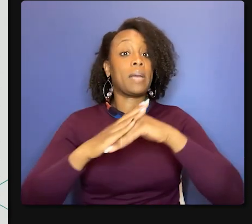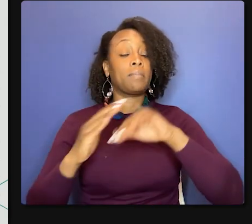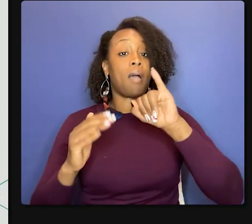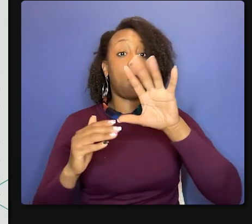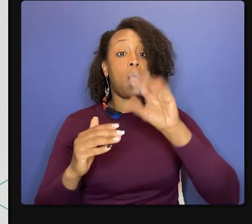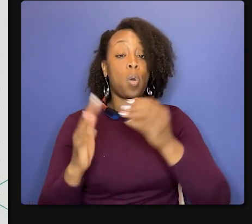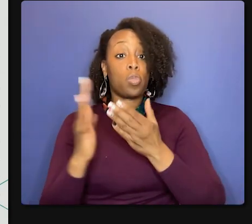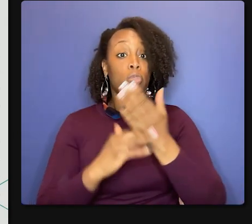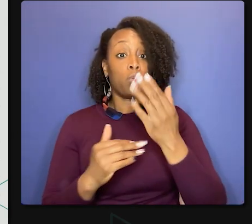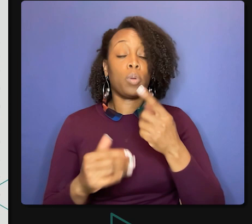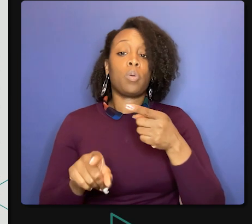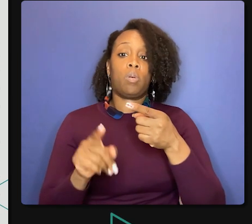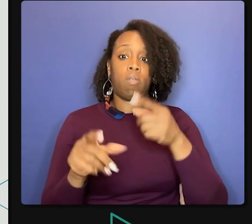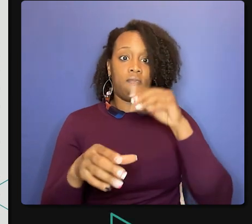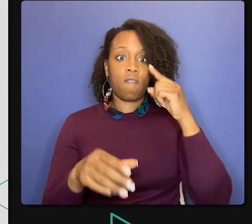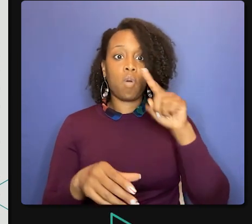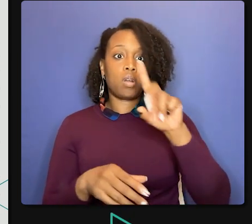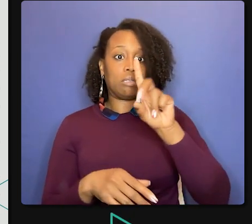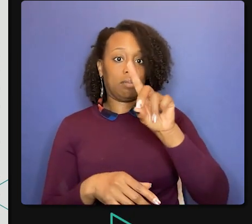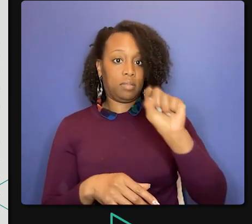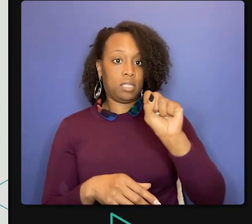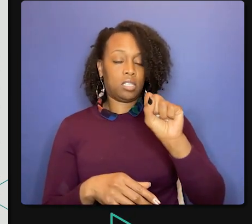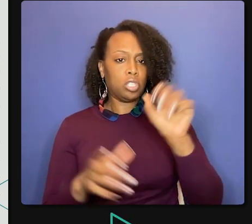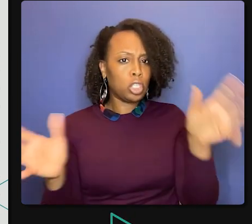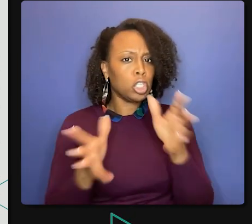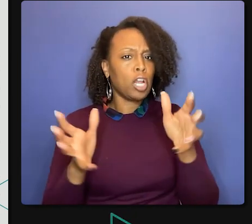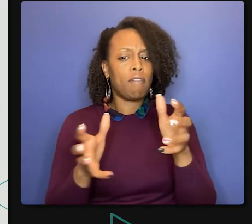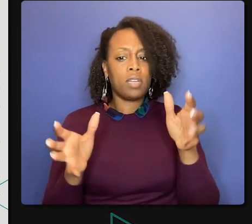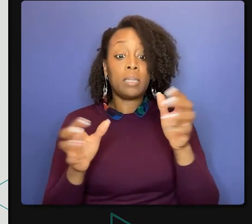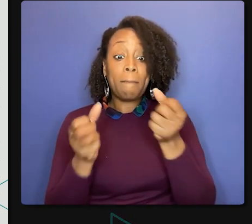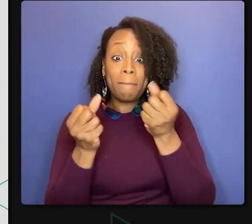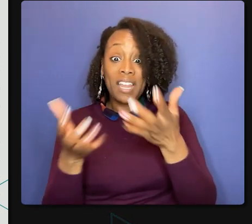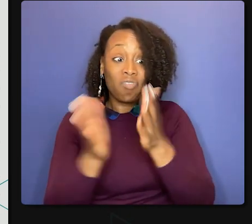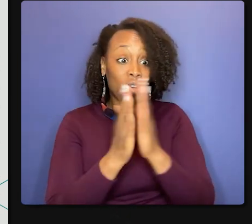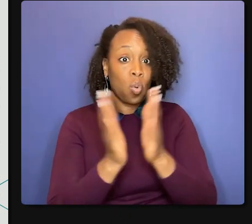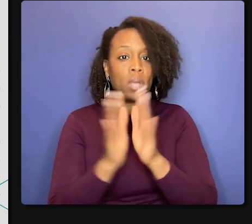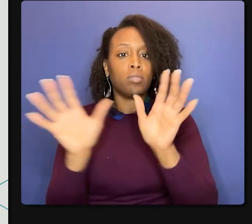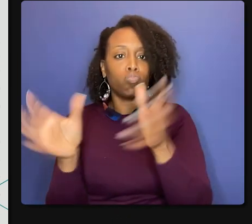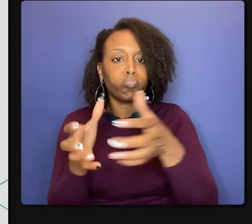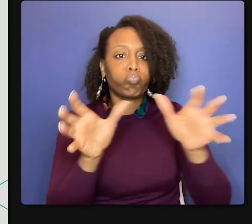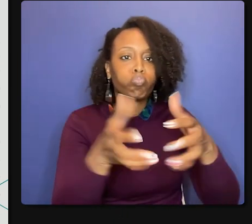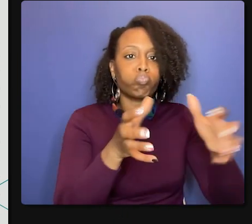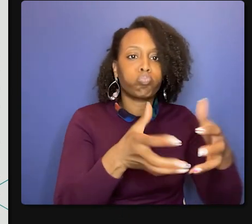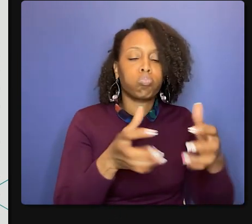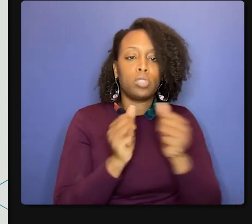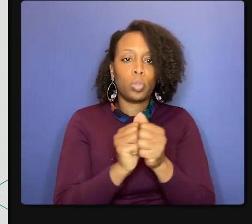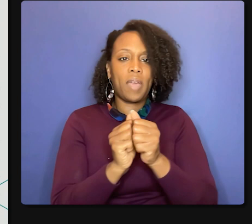So to maximize your IO throughput in DirectStorage, you are encouraged to batch many requests together.